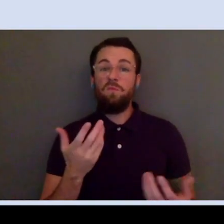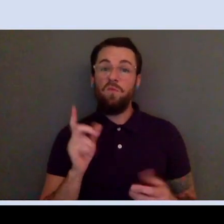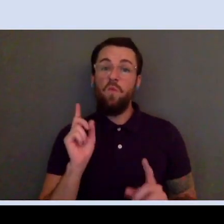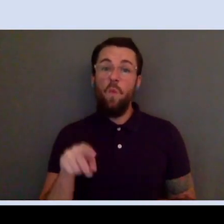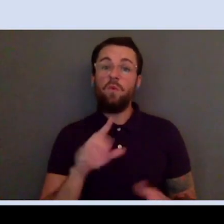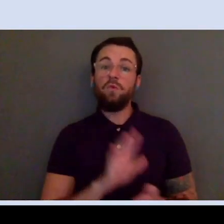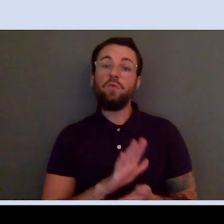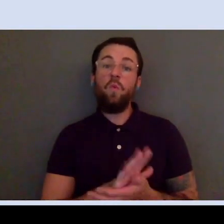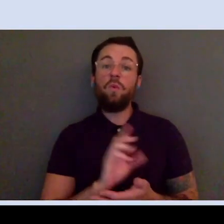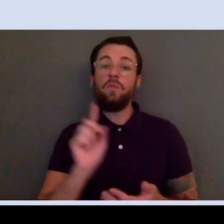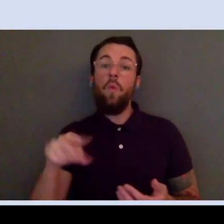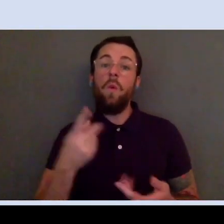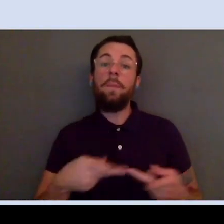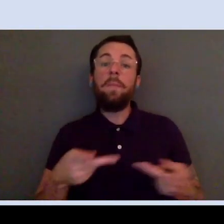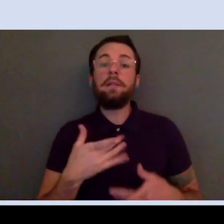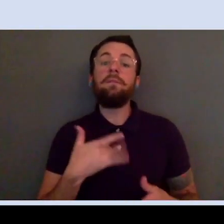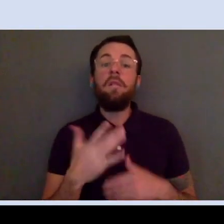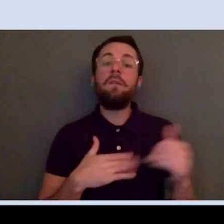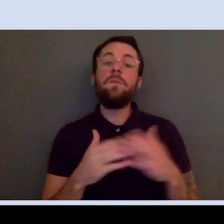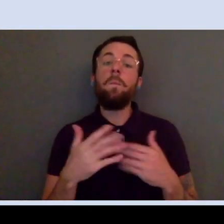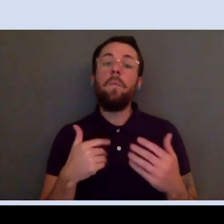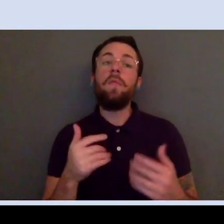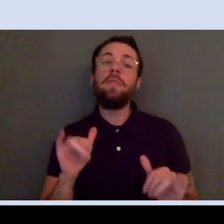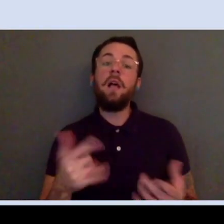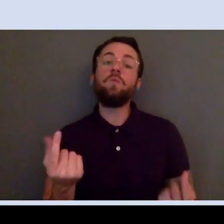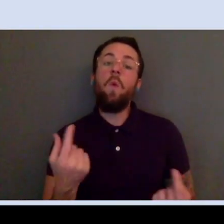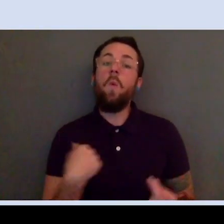Again, they may not have the support in their home environment.